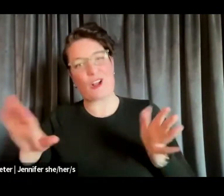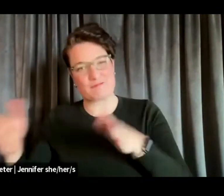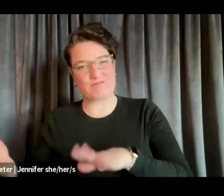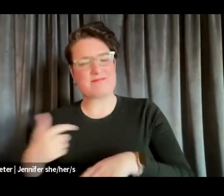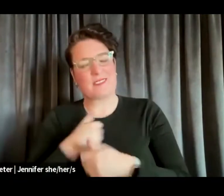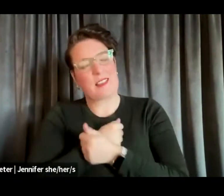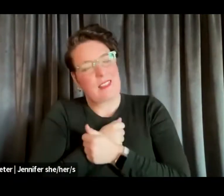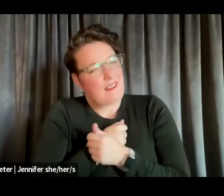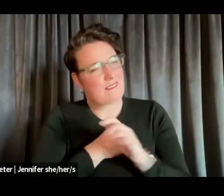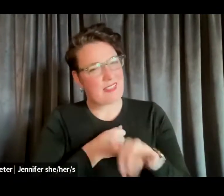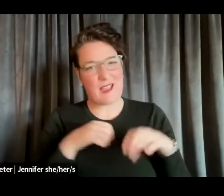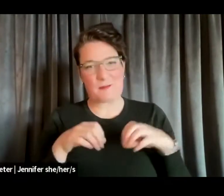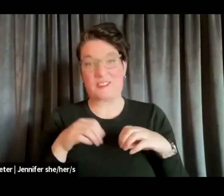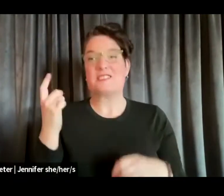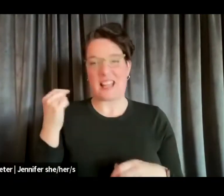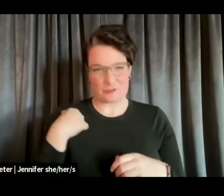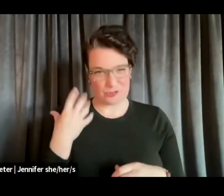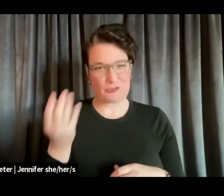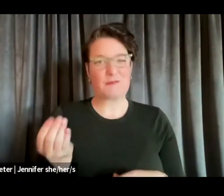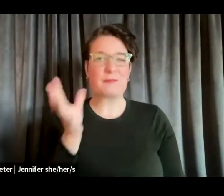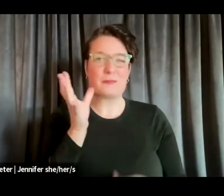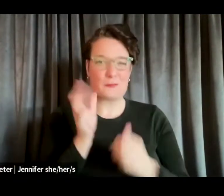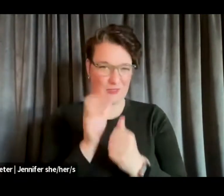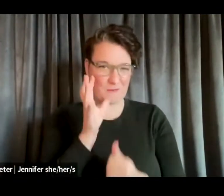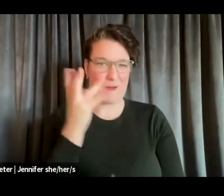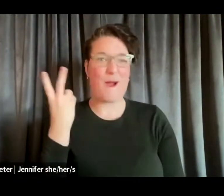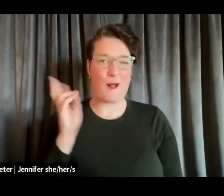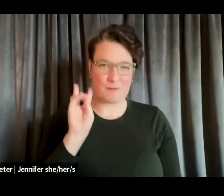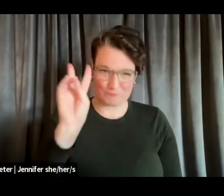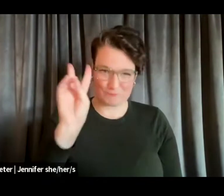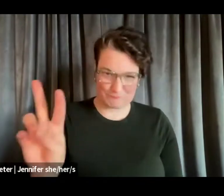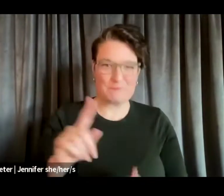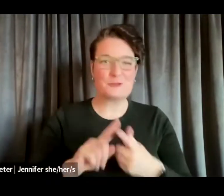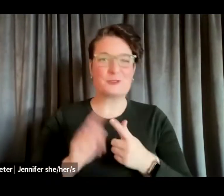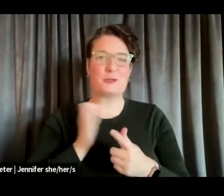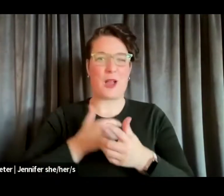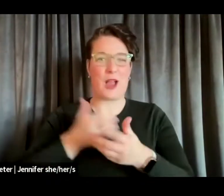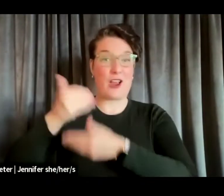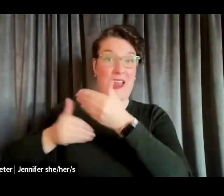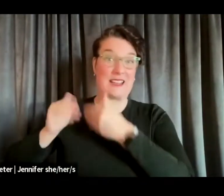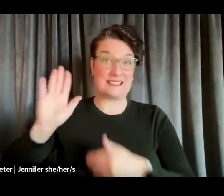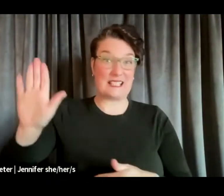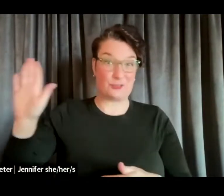We've gone before to our ancestors graves and, and measured wicks.